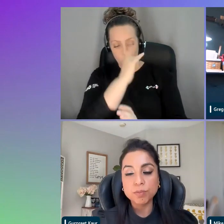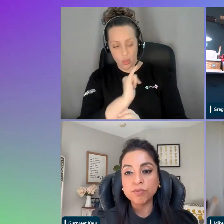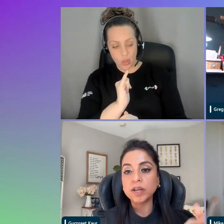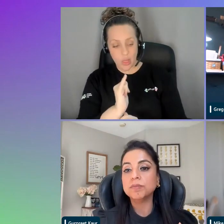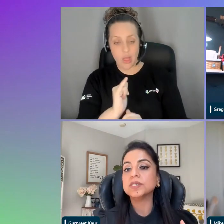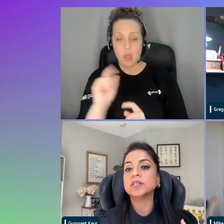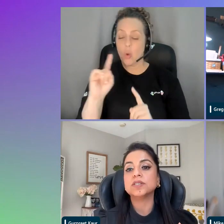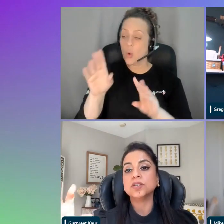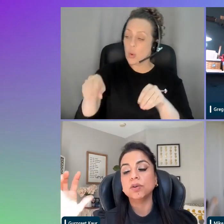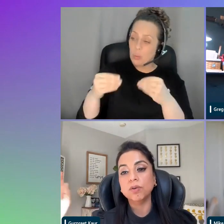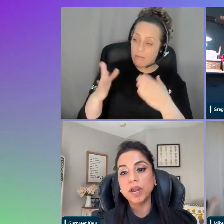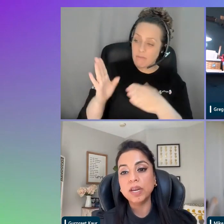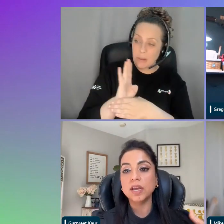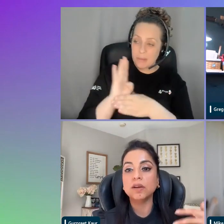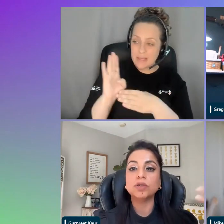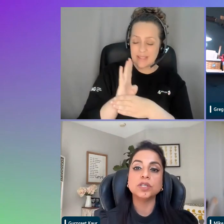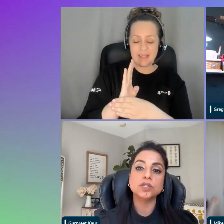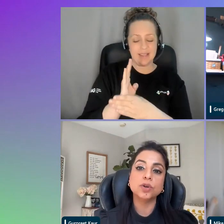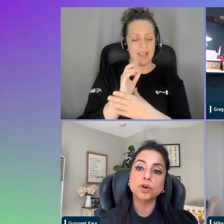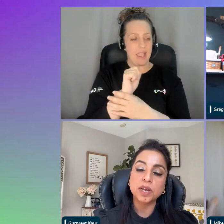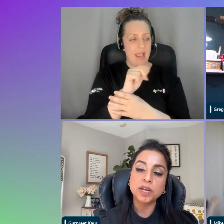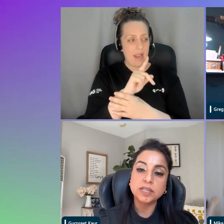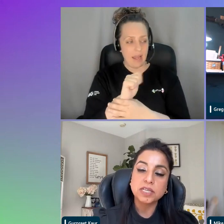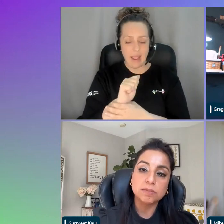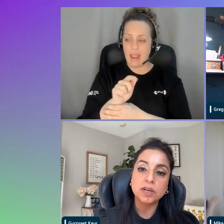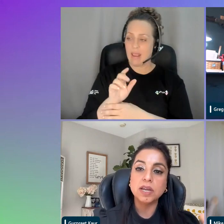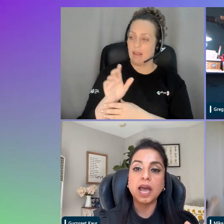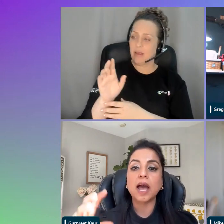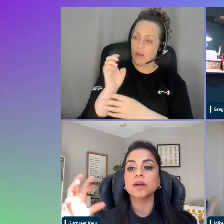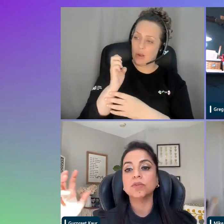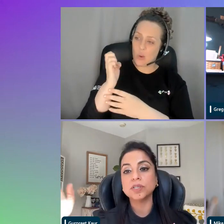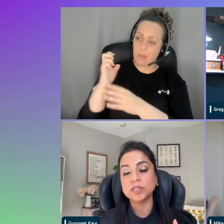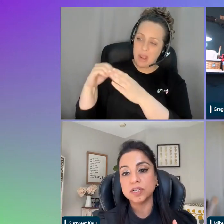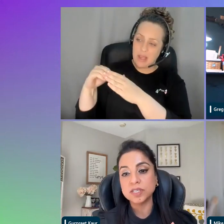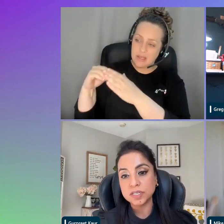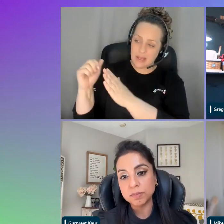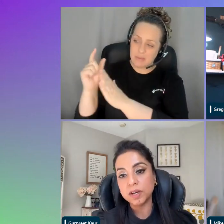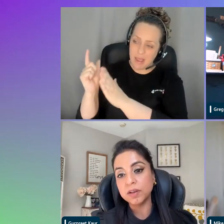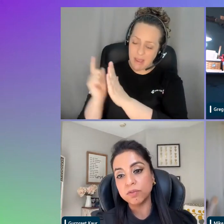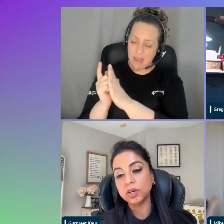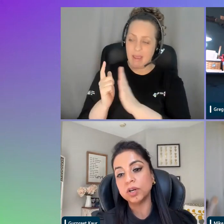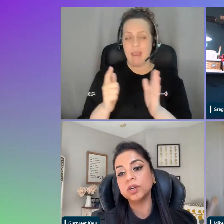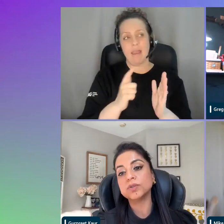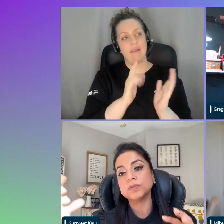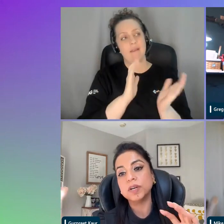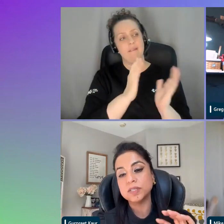landscape? Where do you provide business? You know, Ada versus European Accessibility Act versus accessibility for